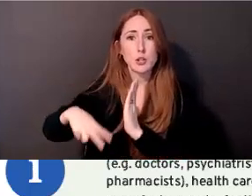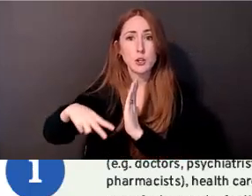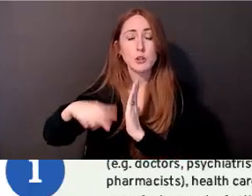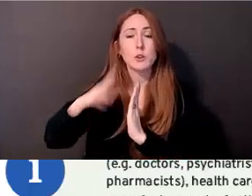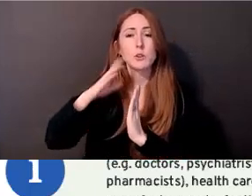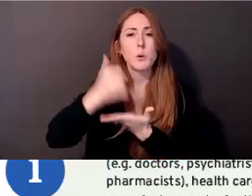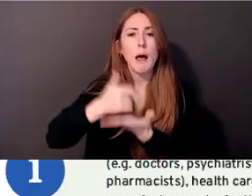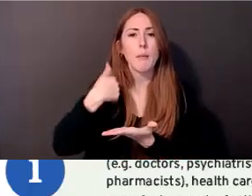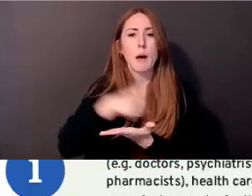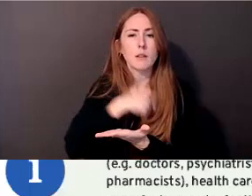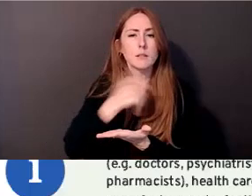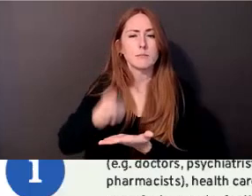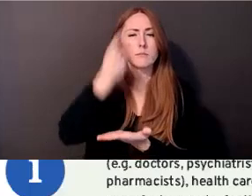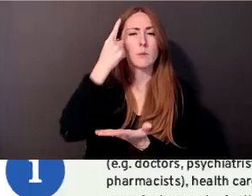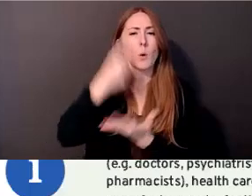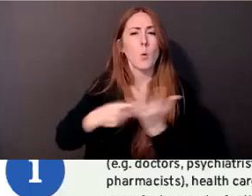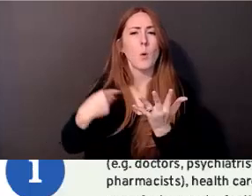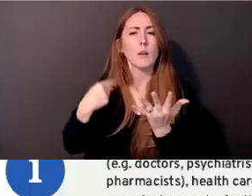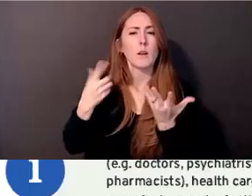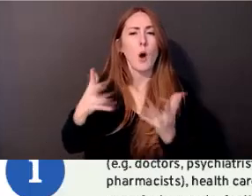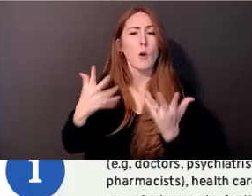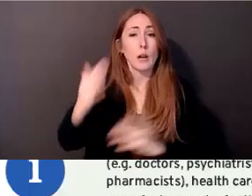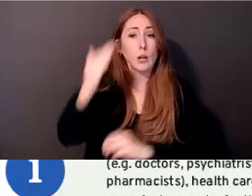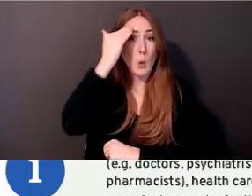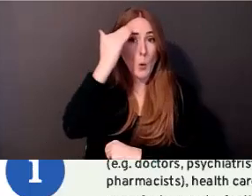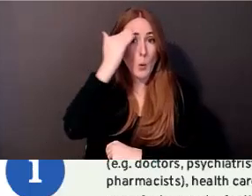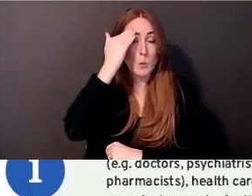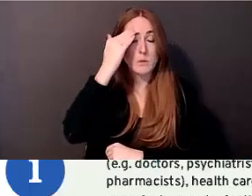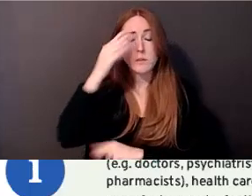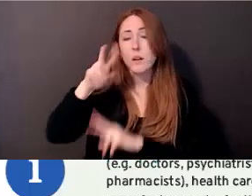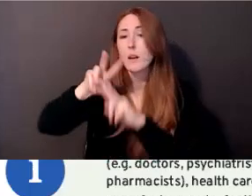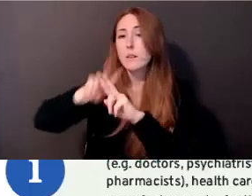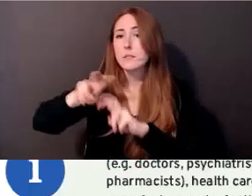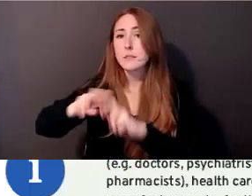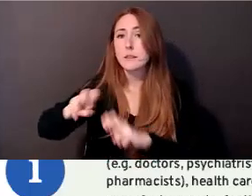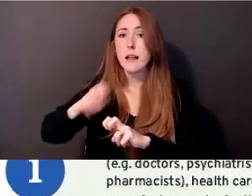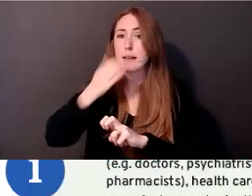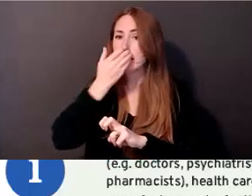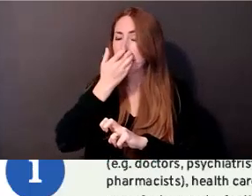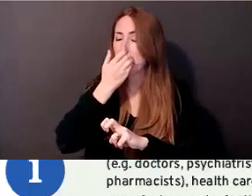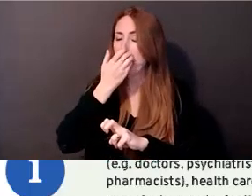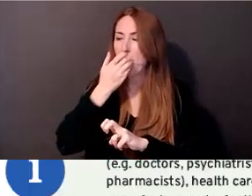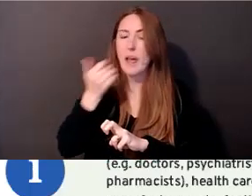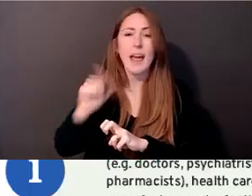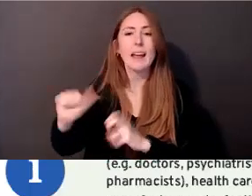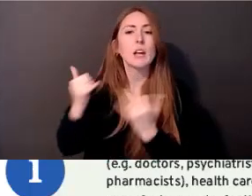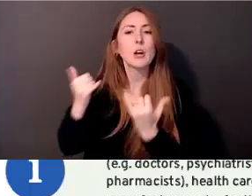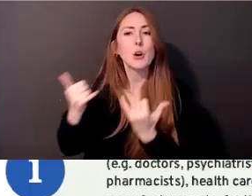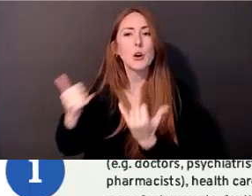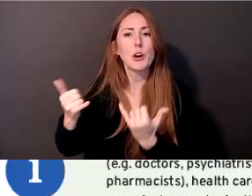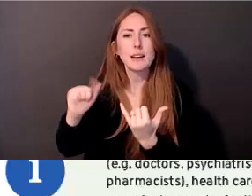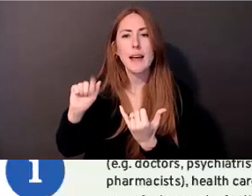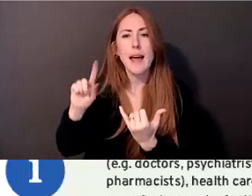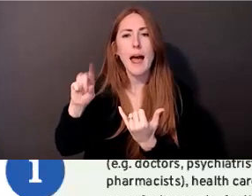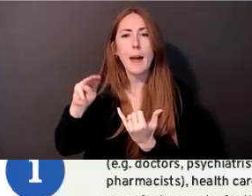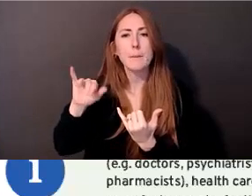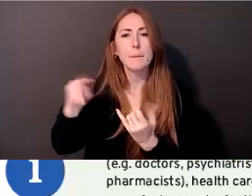analyzing existing administrative data, and putting together all of this information